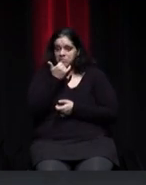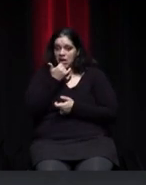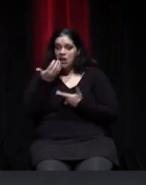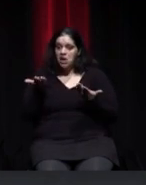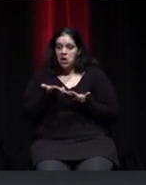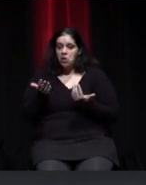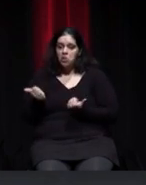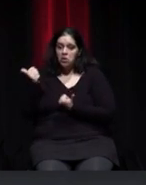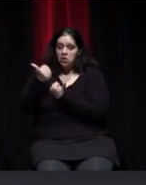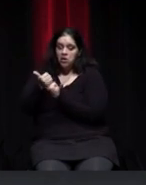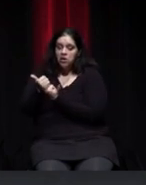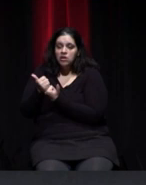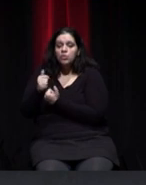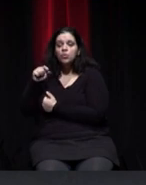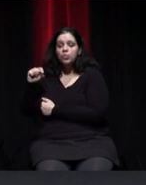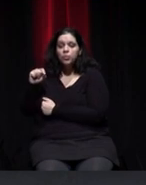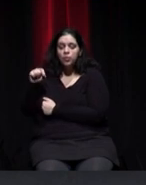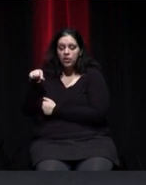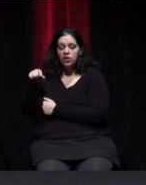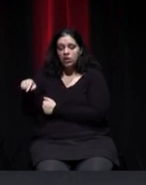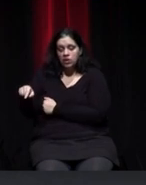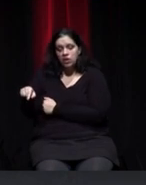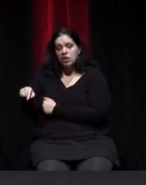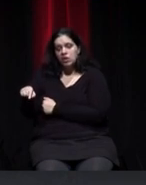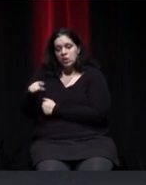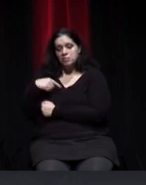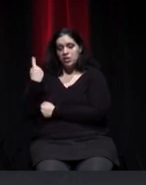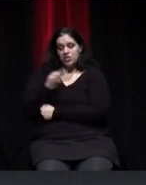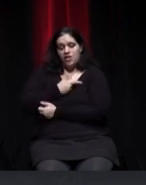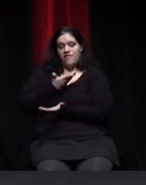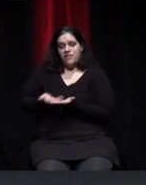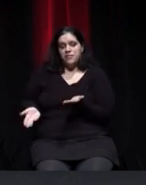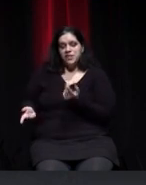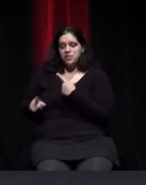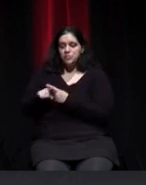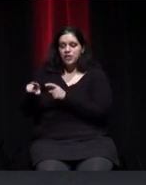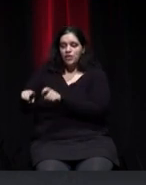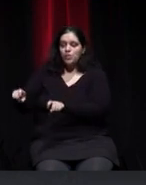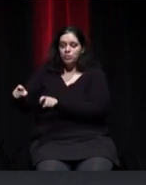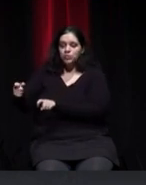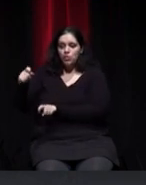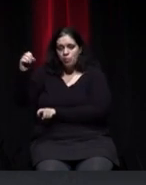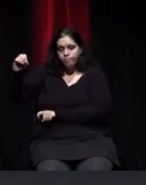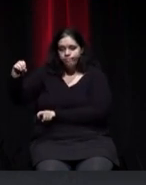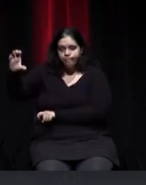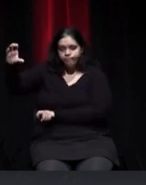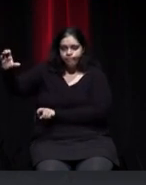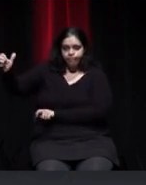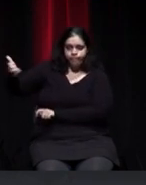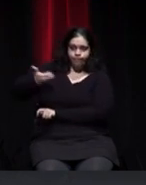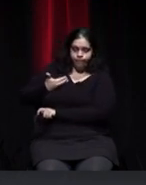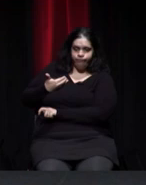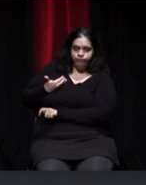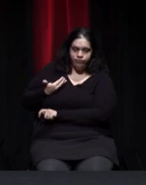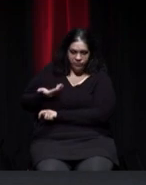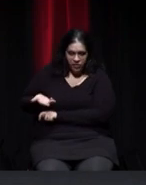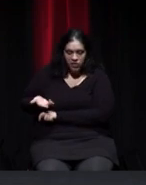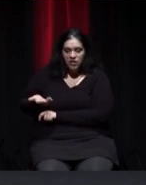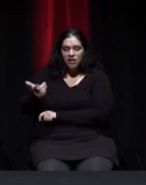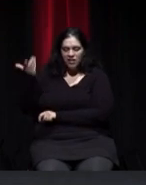obsolescence is being programmed for us. Therefore, what we'd have as possibility